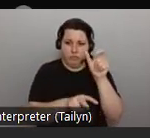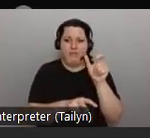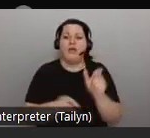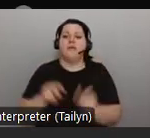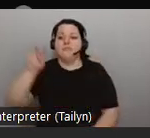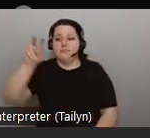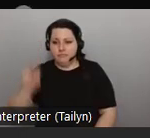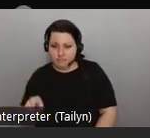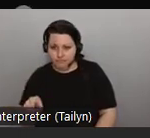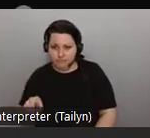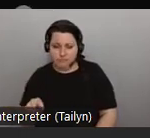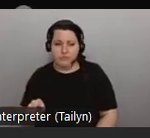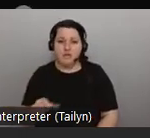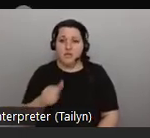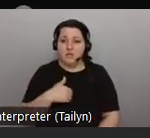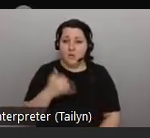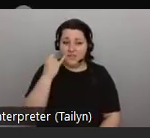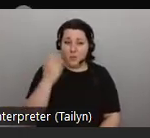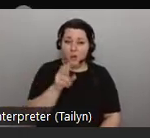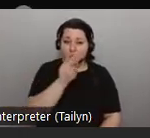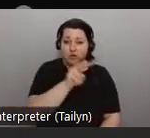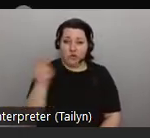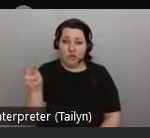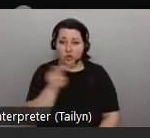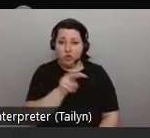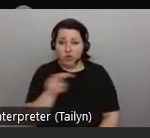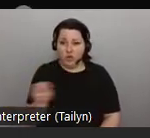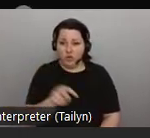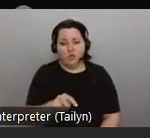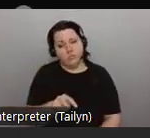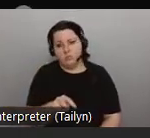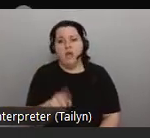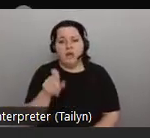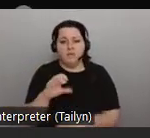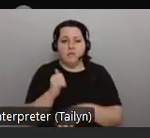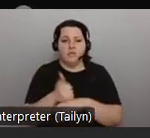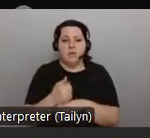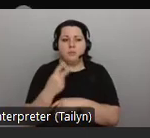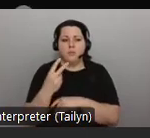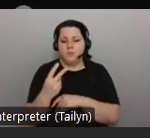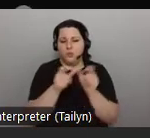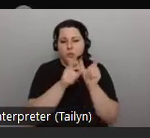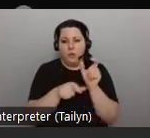in mind. In Microsoft Word, at least, it's going to do one whole